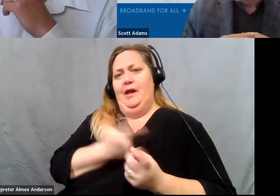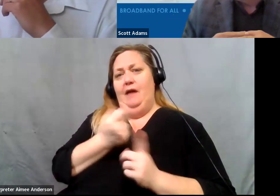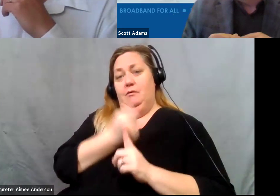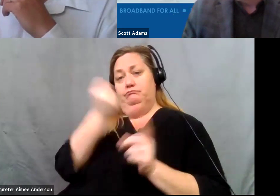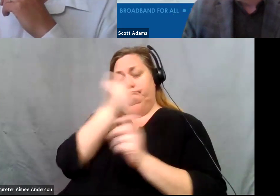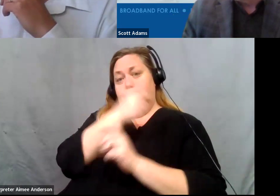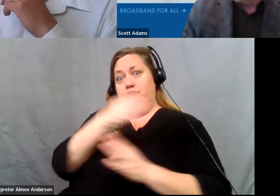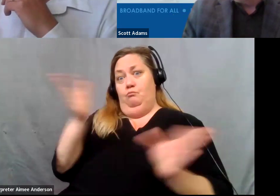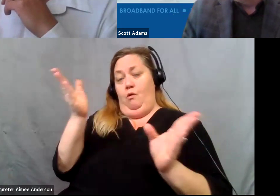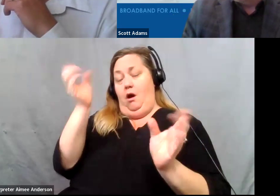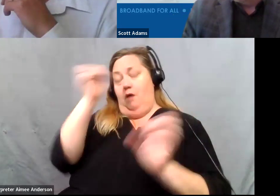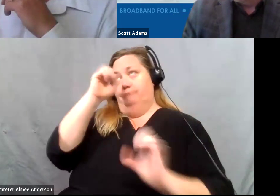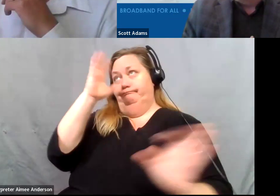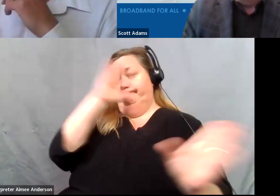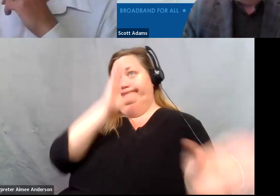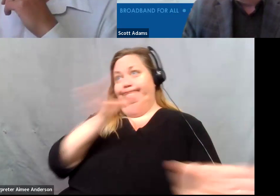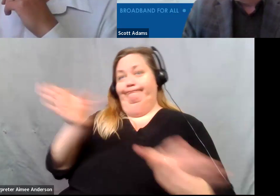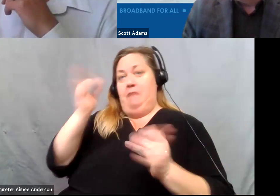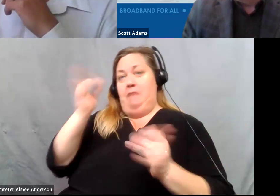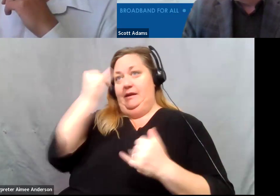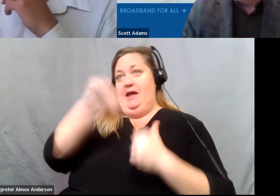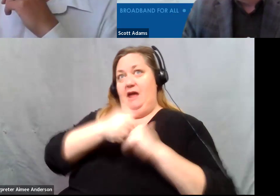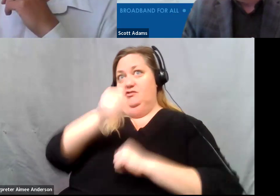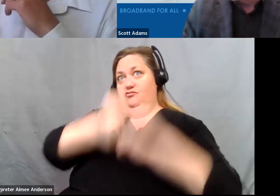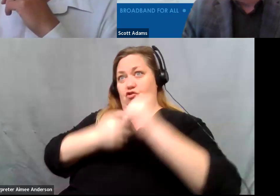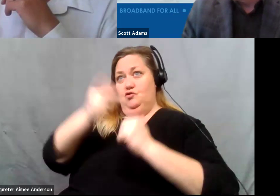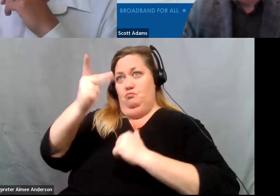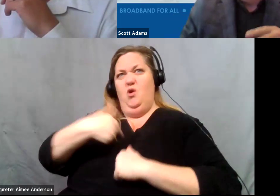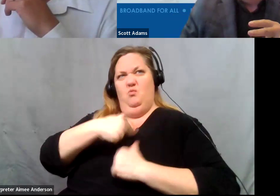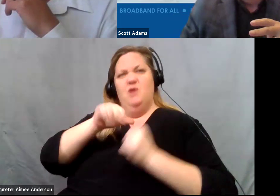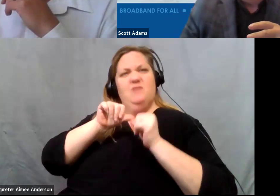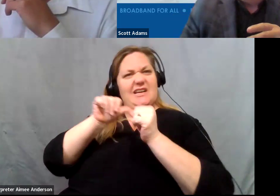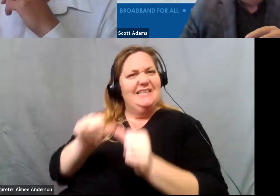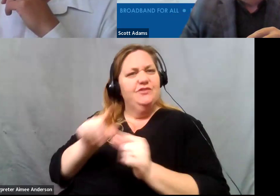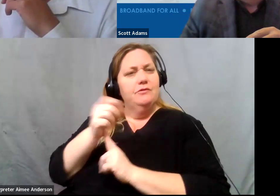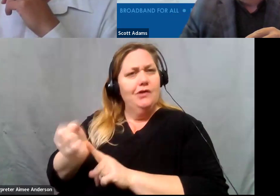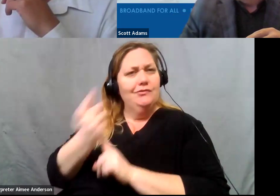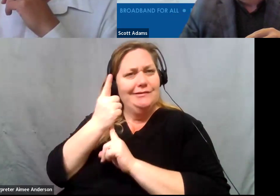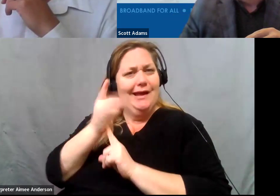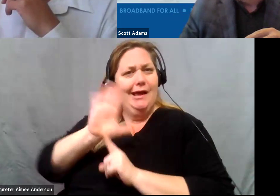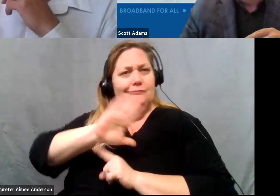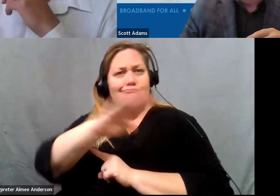like to structure the program that we would continue to like to understand your question.